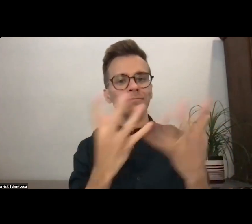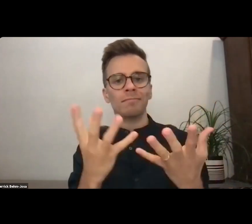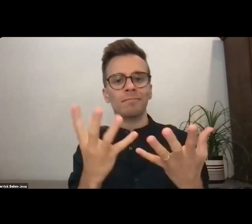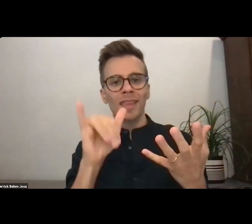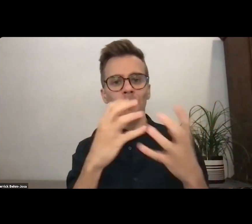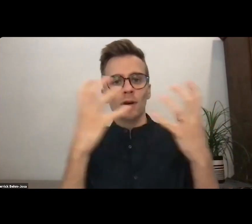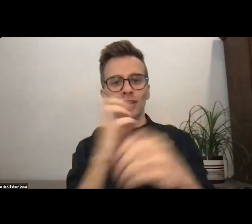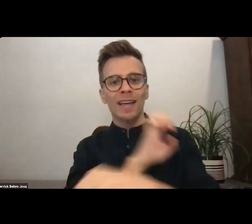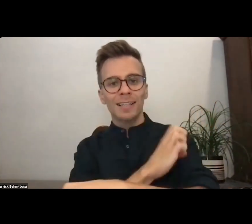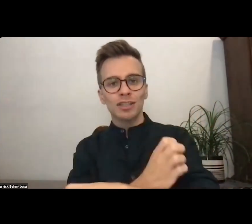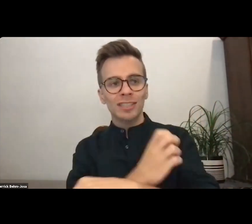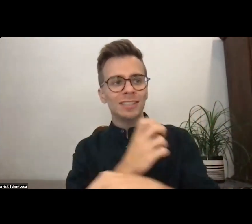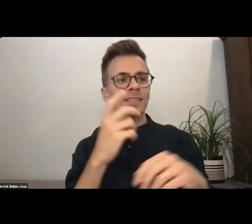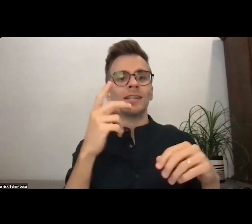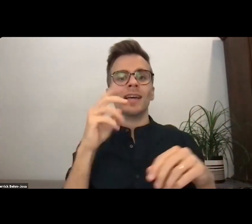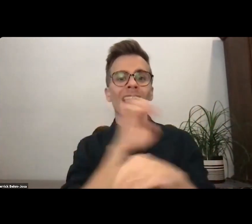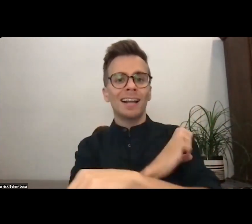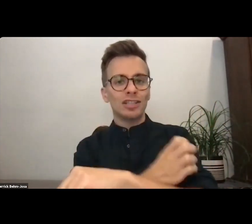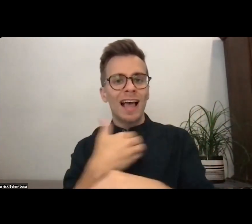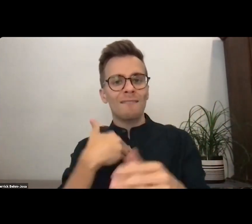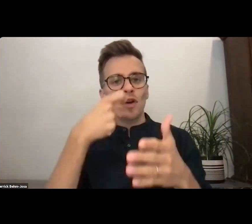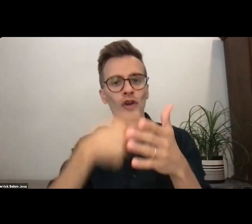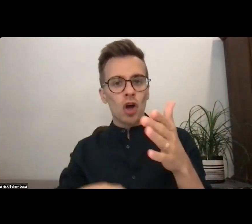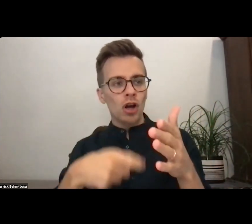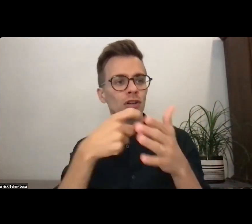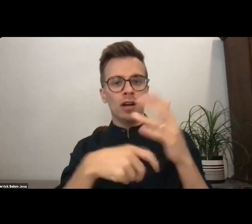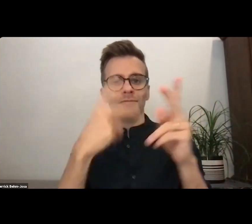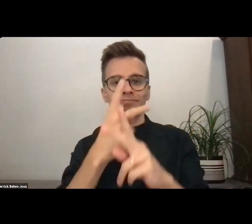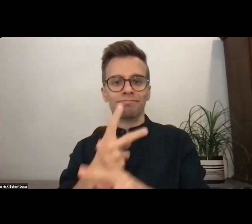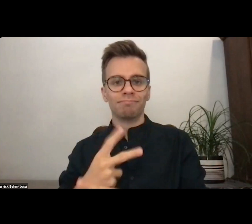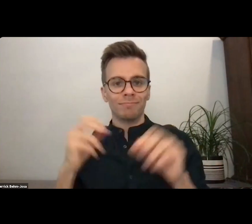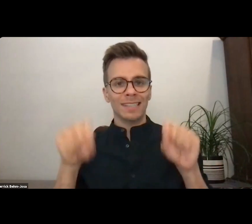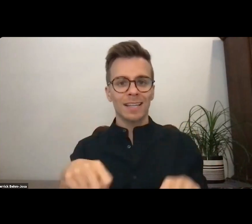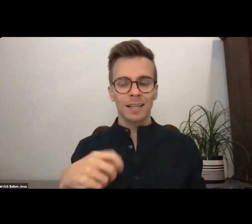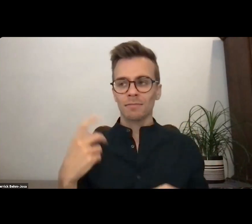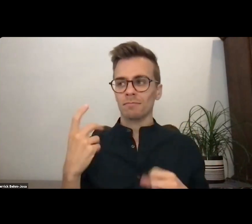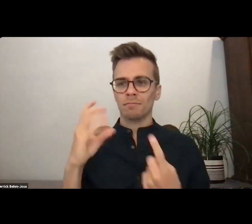look at, you know, “OK, here, look, this is solar. Solar power gives you this much power. The cost is this.